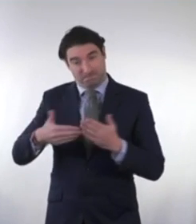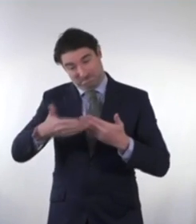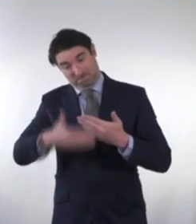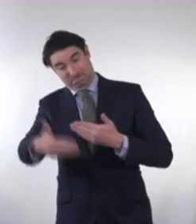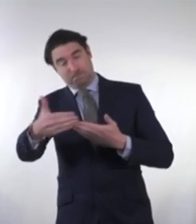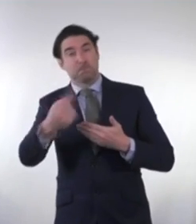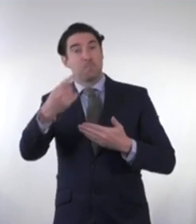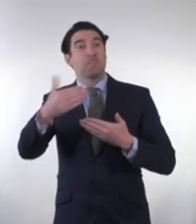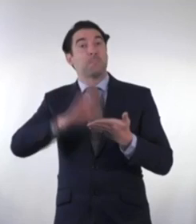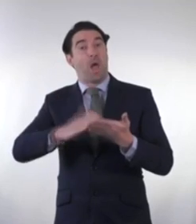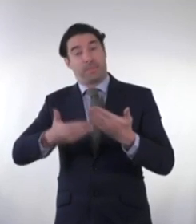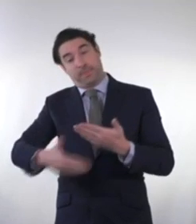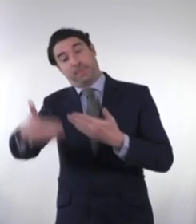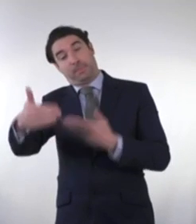Darren Henry (Broxtowe) (Con) As co-chair of